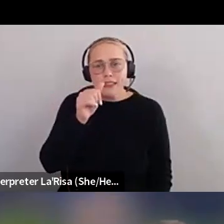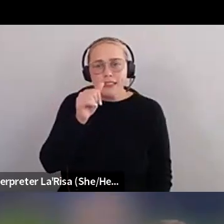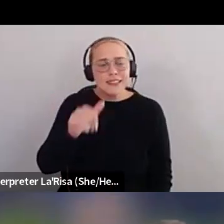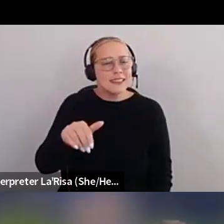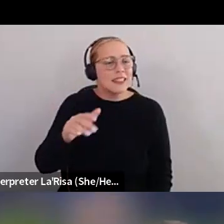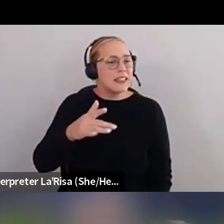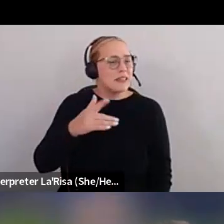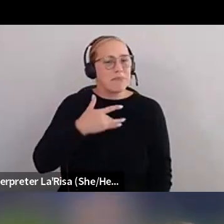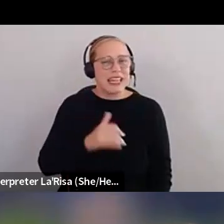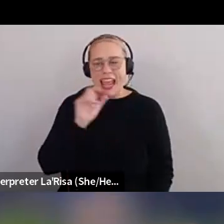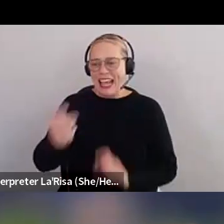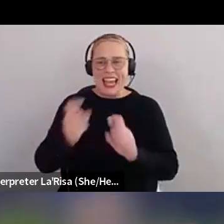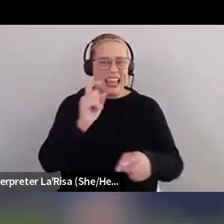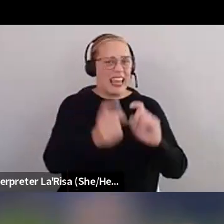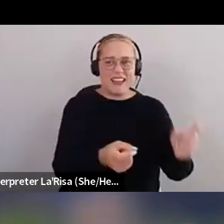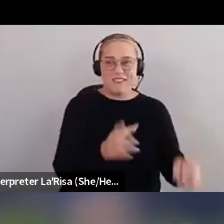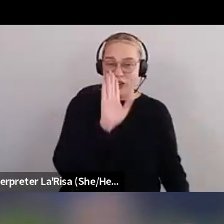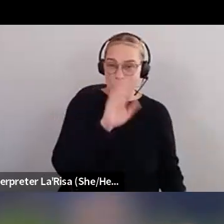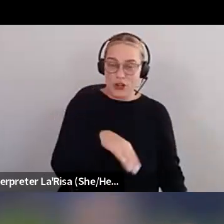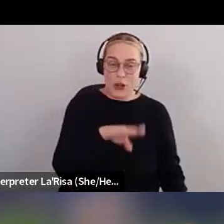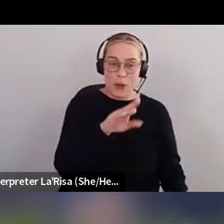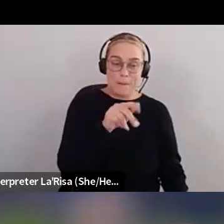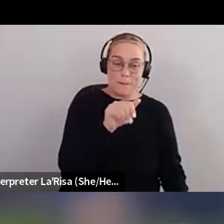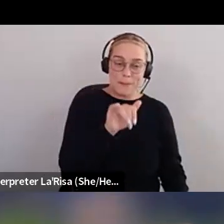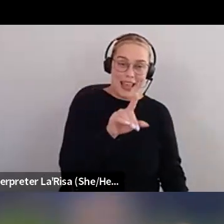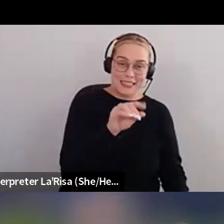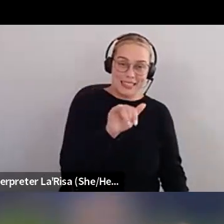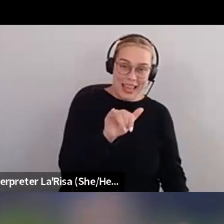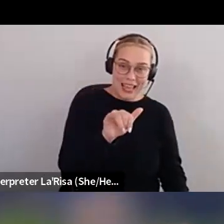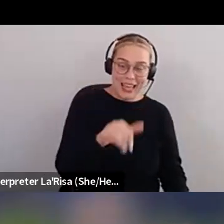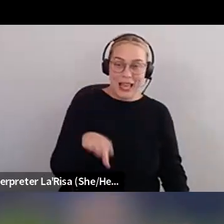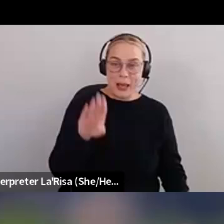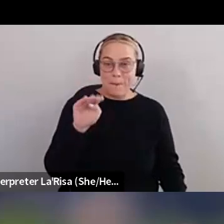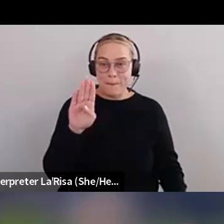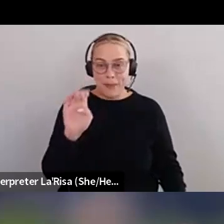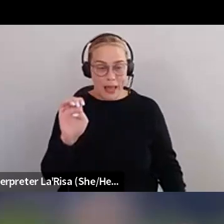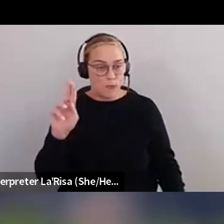food is not for them. My favorite nut candy would probably be paydays. I